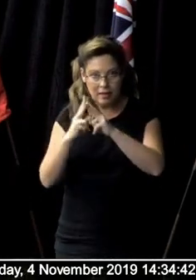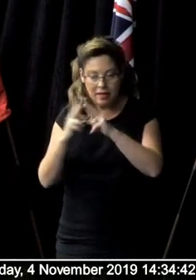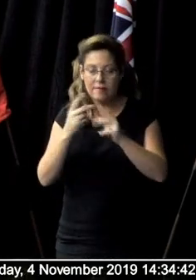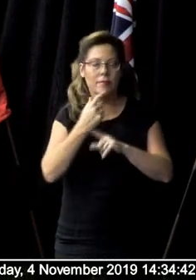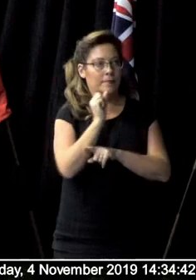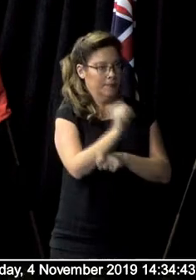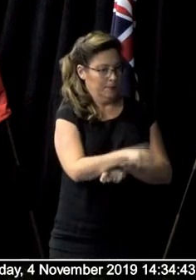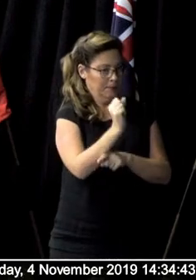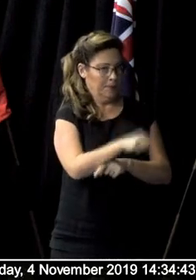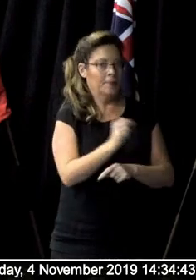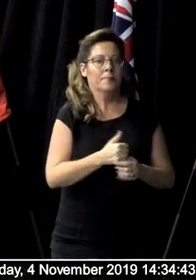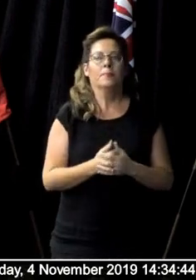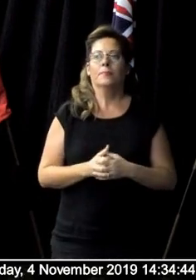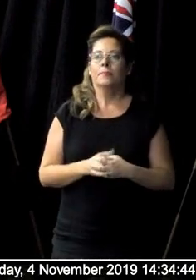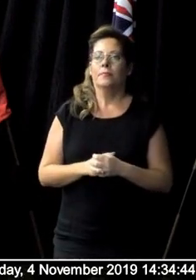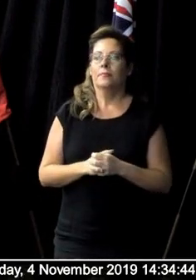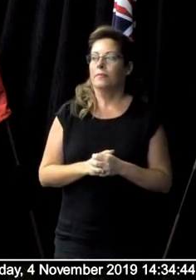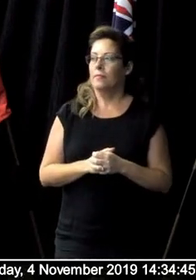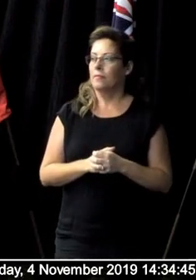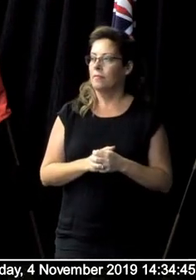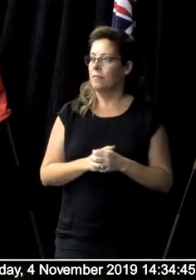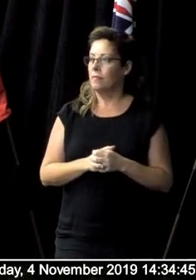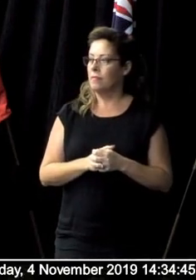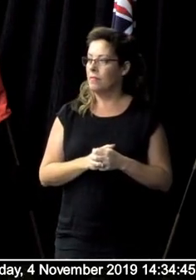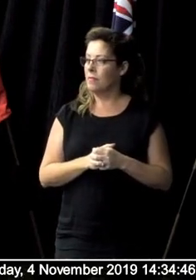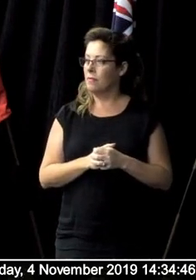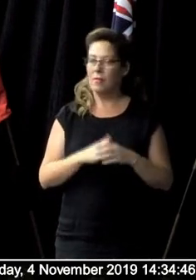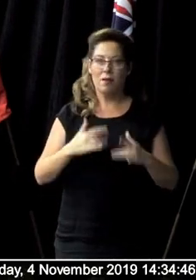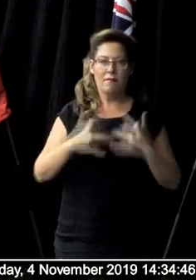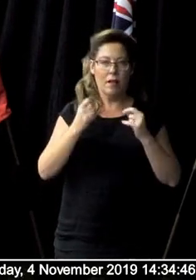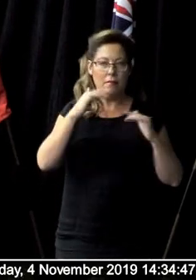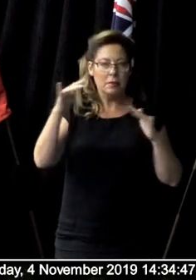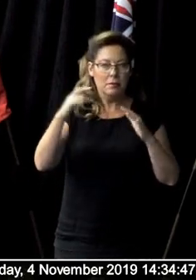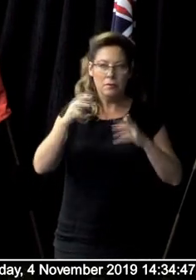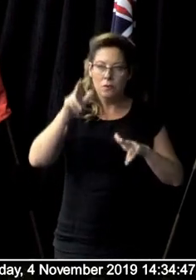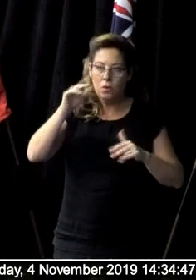Can I just ask you is that microphone picking up? There is static down here.